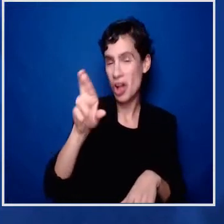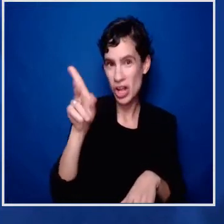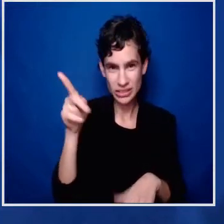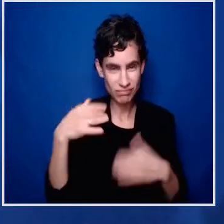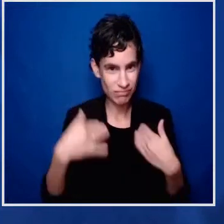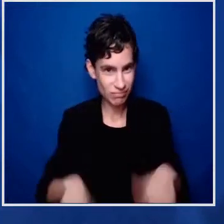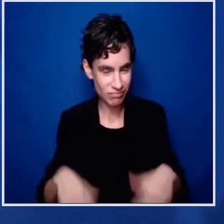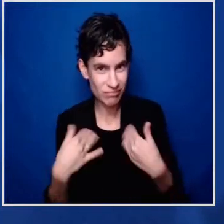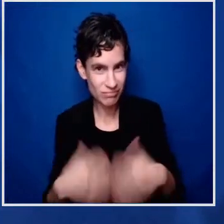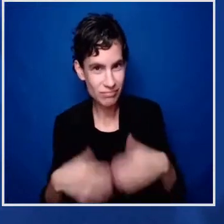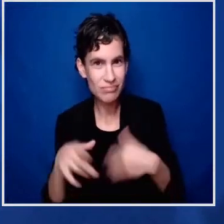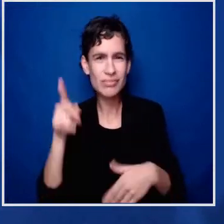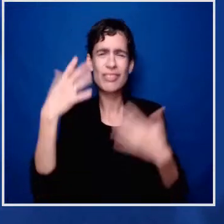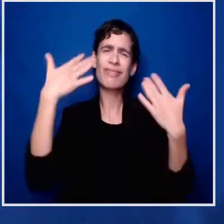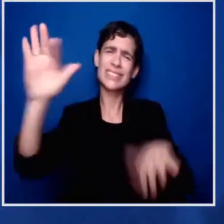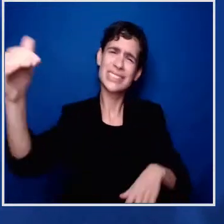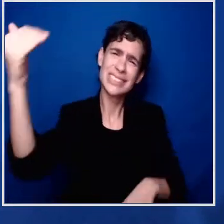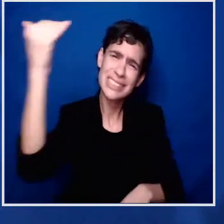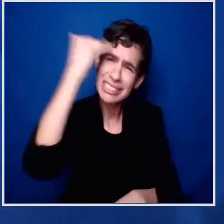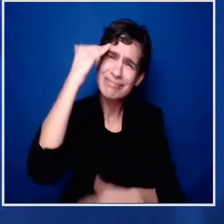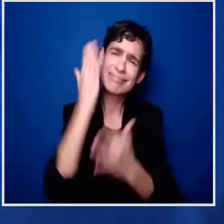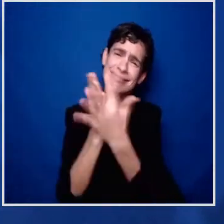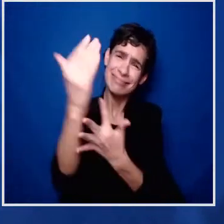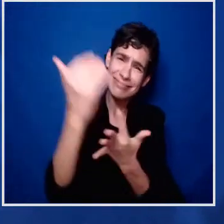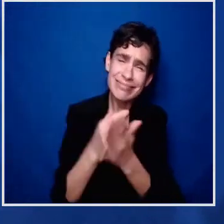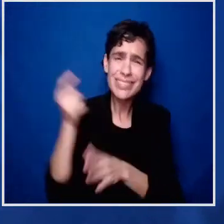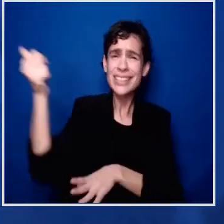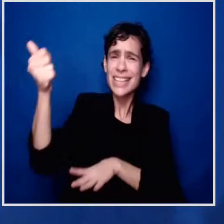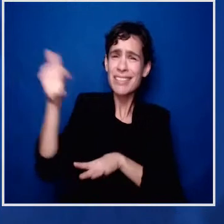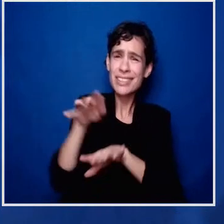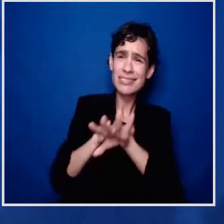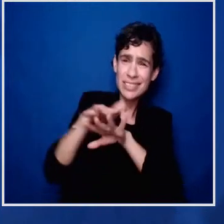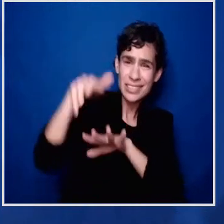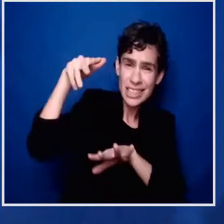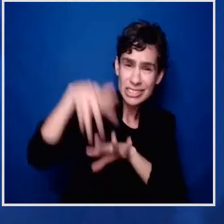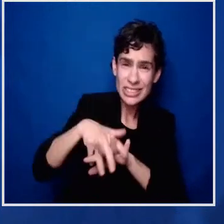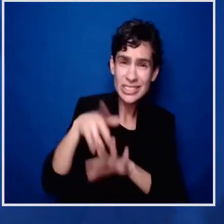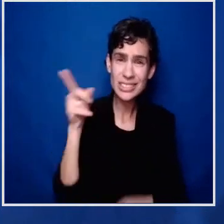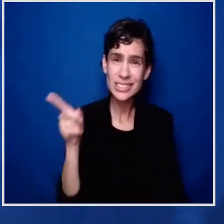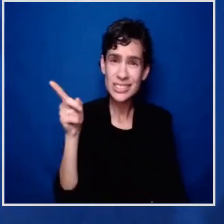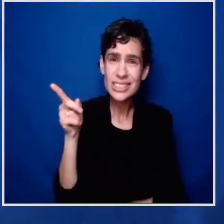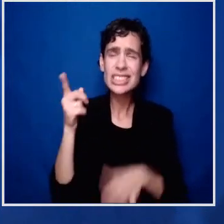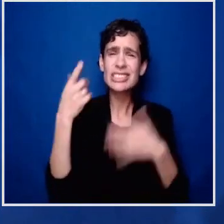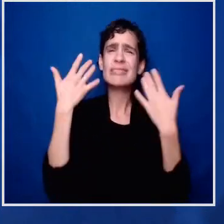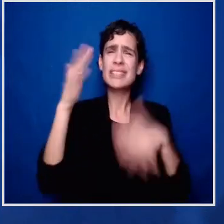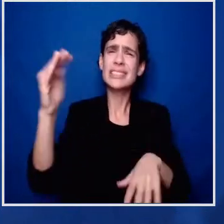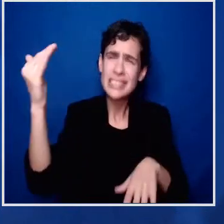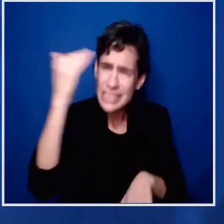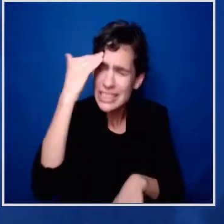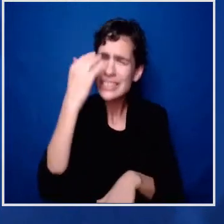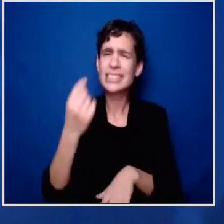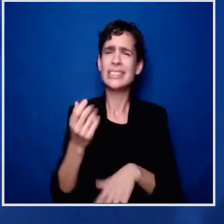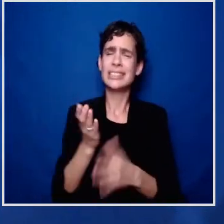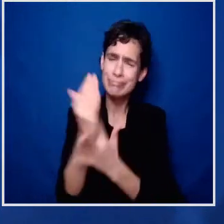NATIVE AMERICAN TO HOLD THE POSITION THAT MAKES CRITICAL POLICY DECISIONS AND RECOMMENDATIONS ABOUT INDIAN LANDS AND PEOPLE.